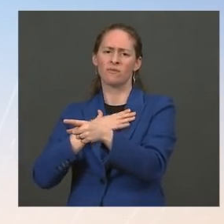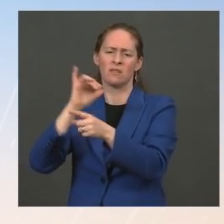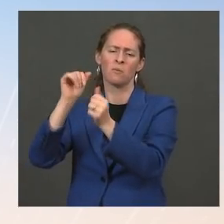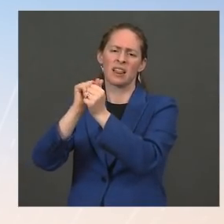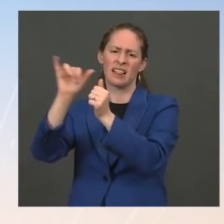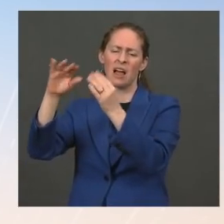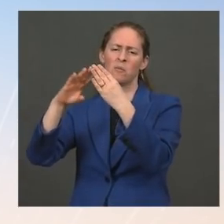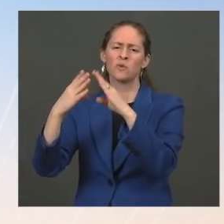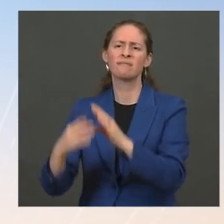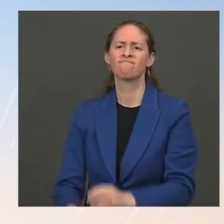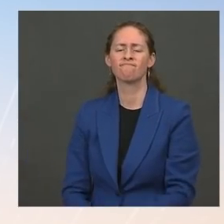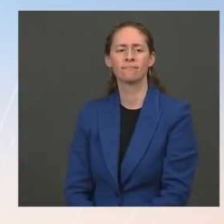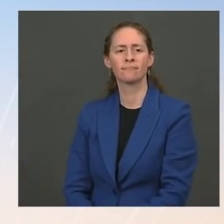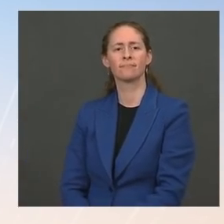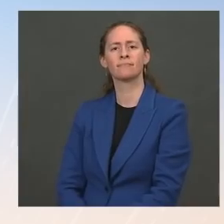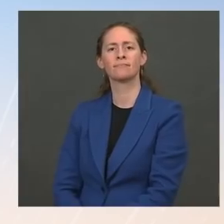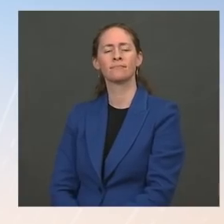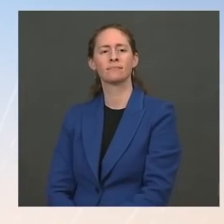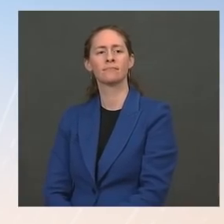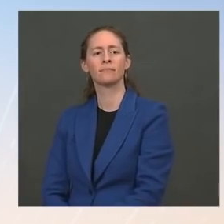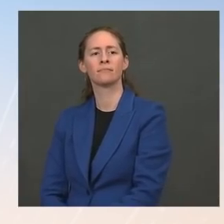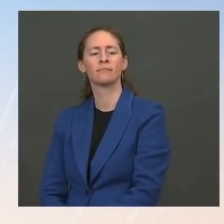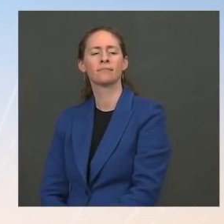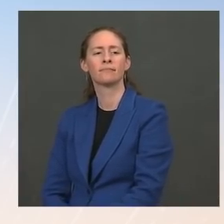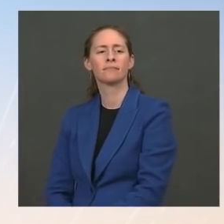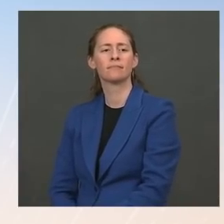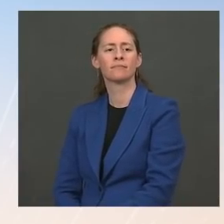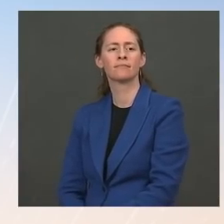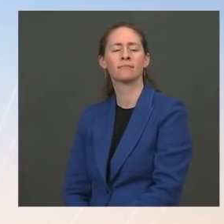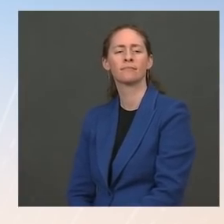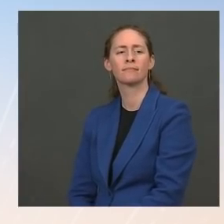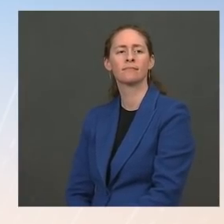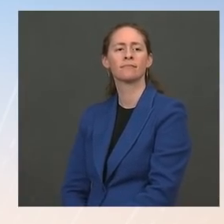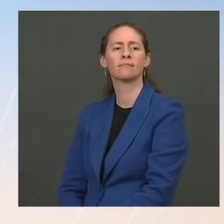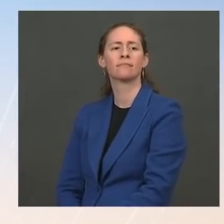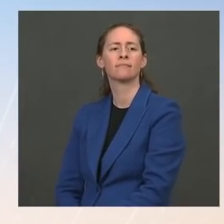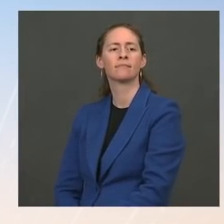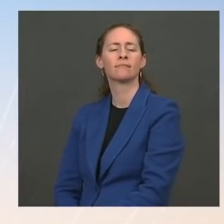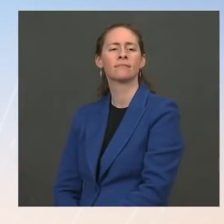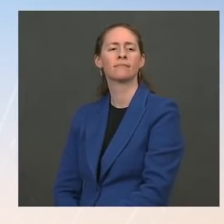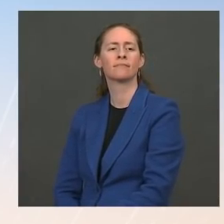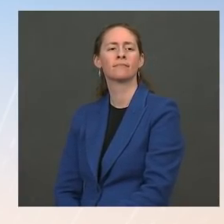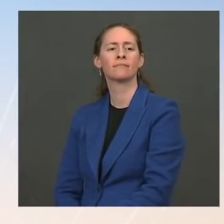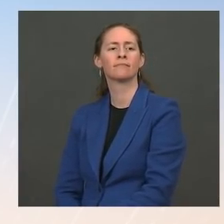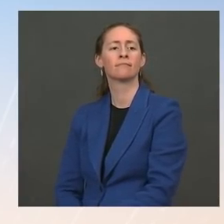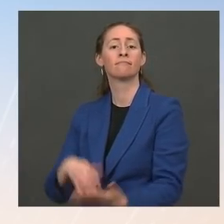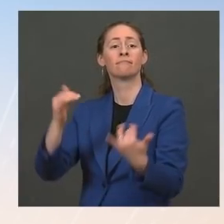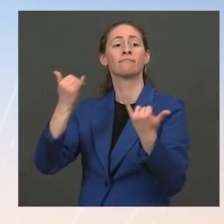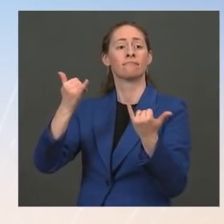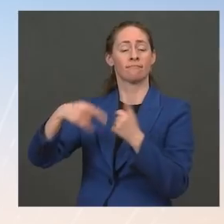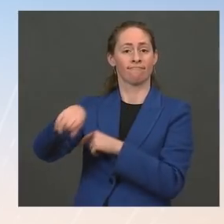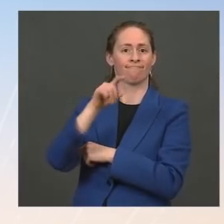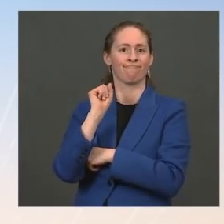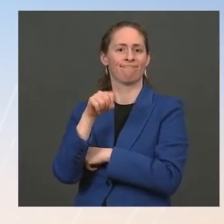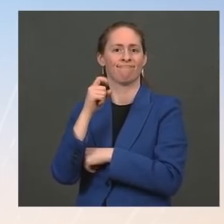that knows that there's been a rise in COVID in their communities that may be related to the Delta variant, it may be part of this winter surge: